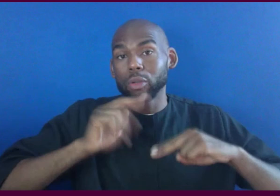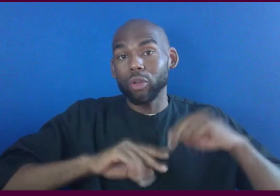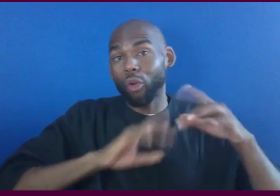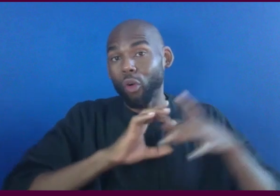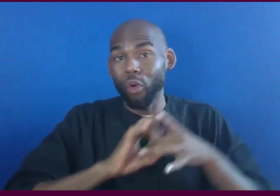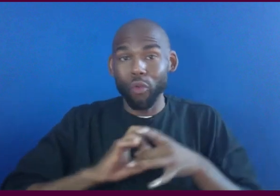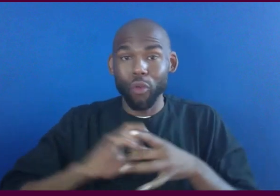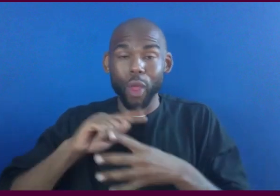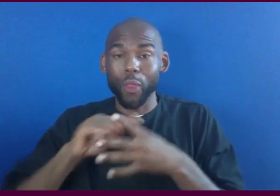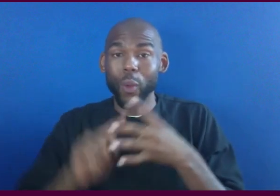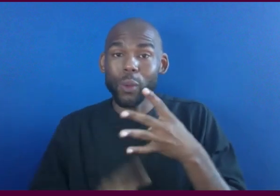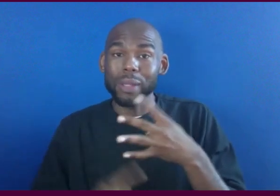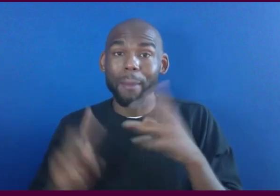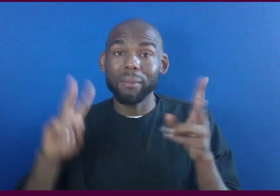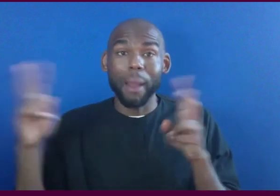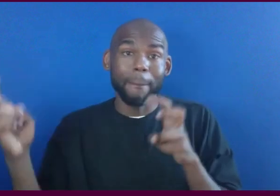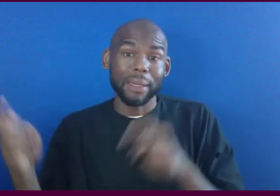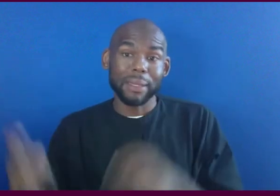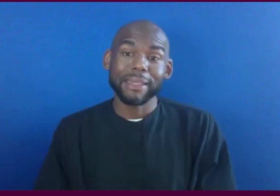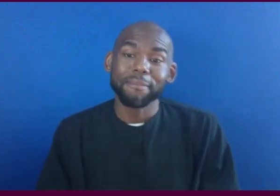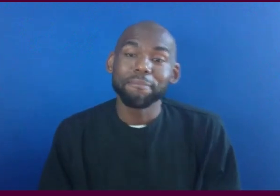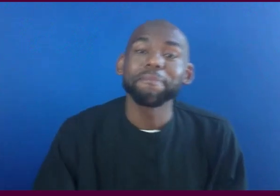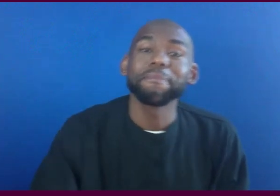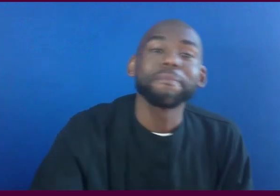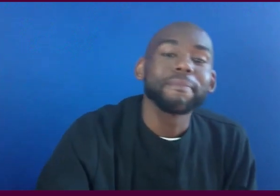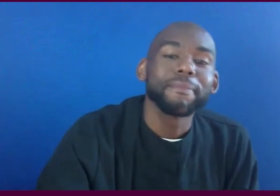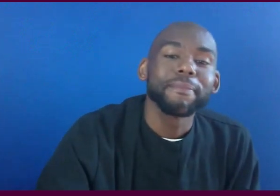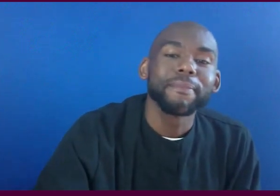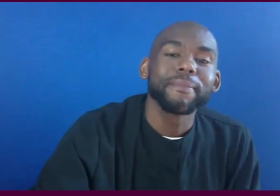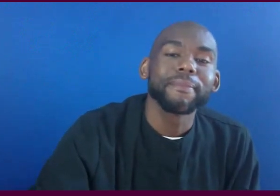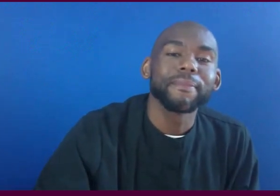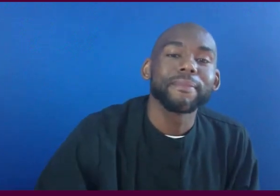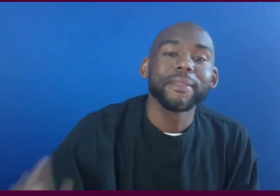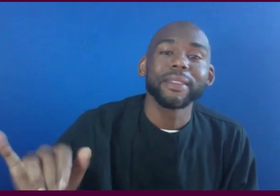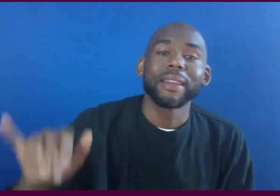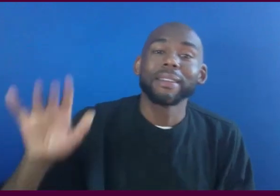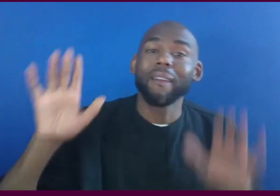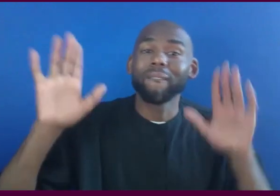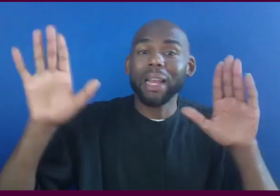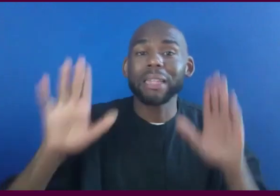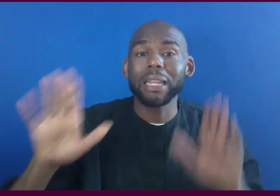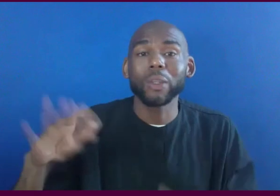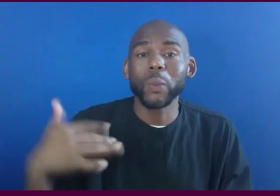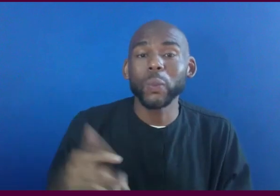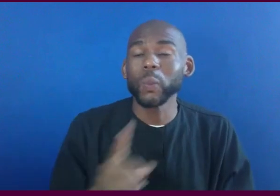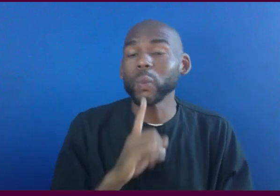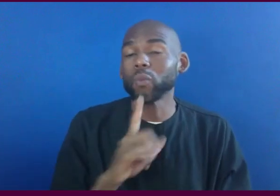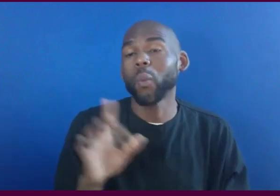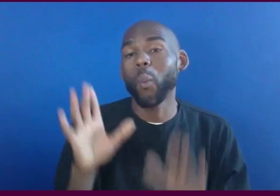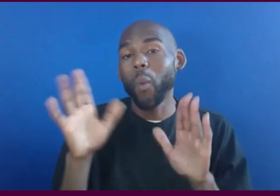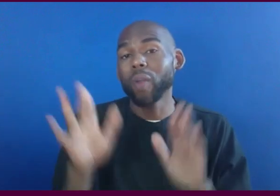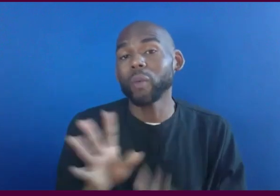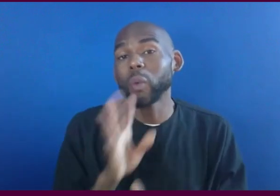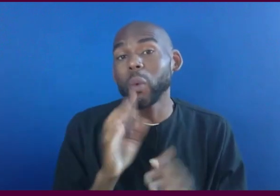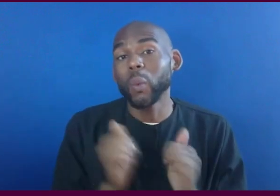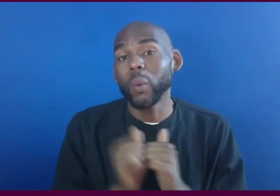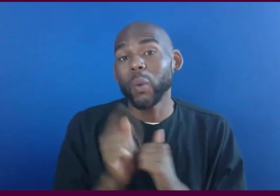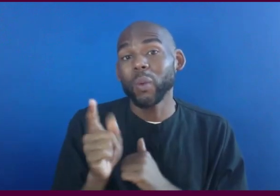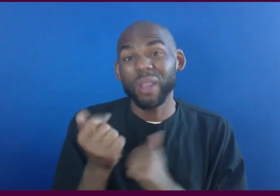around those types of topics. Ashley Inkumsah: That is fantastic. Well, it was so wonderful speaking with you.